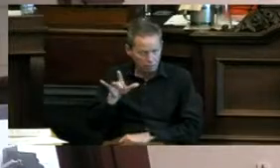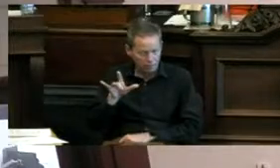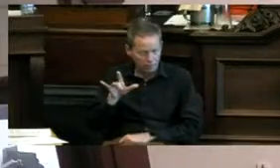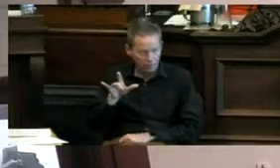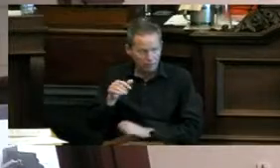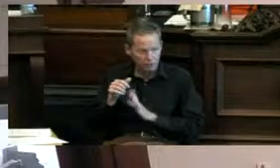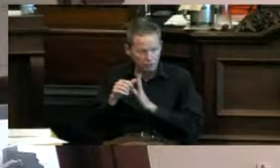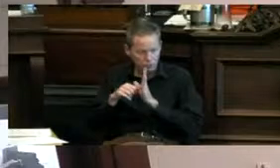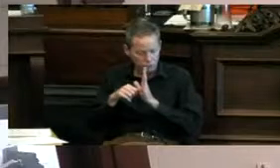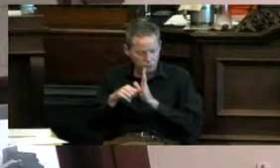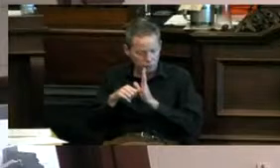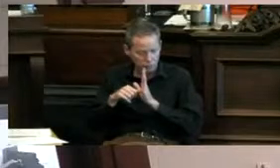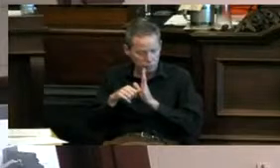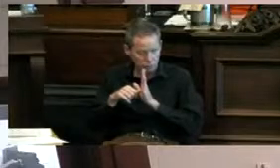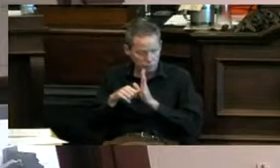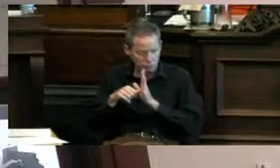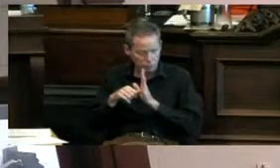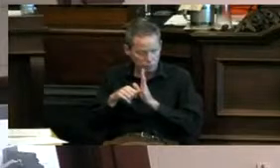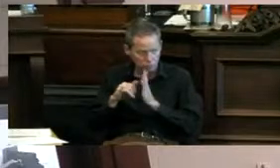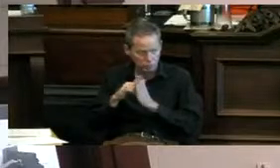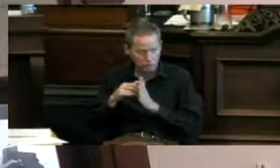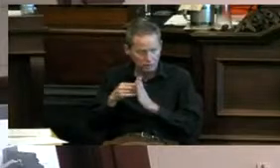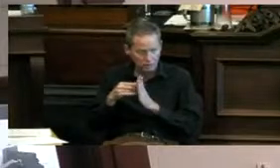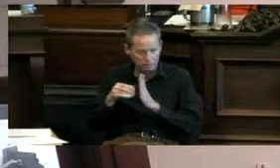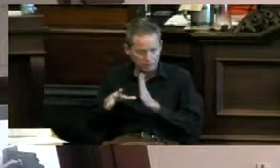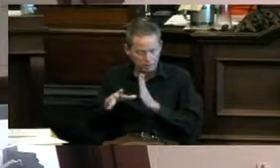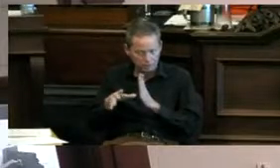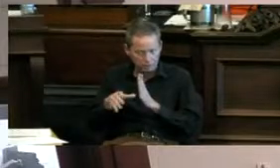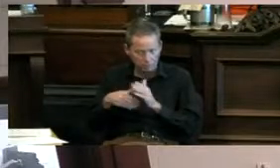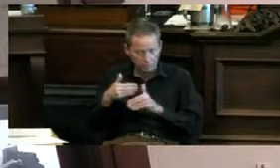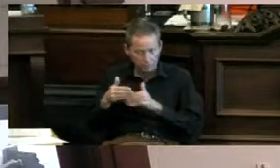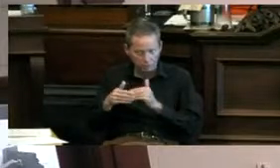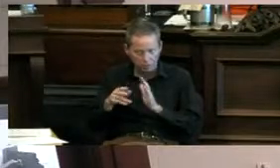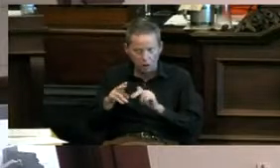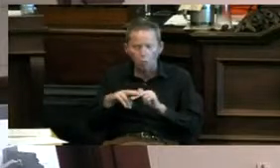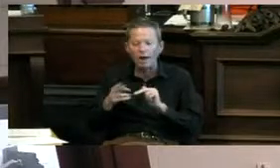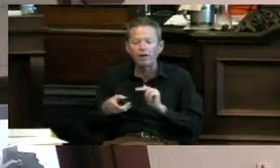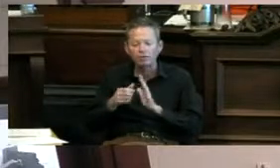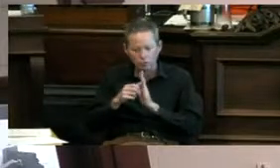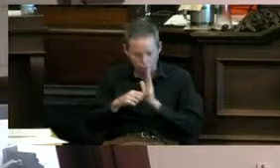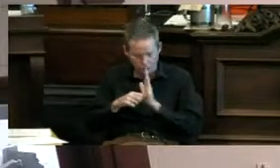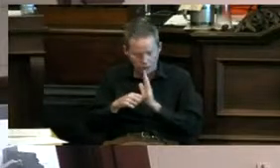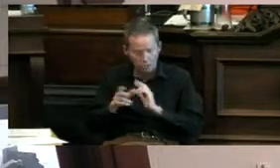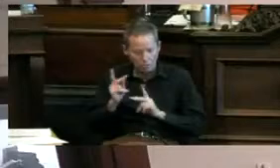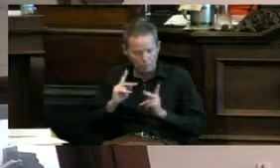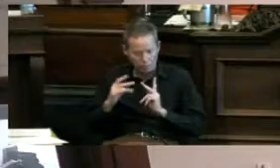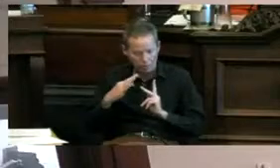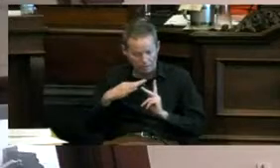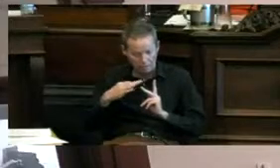coverage for the 2025 cover bariatric surgery because that's